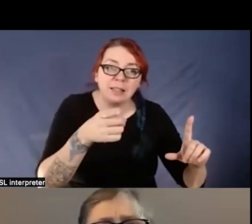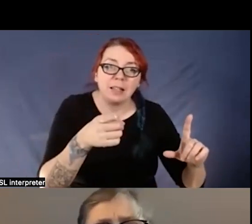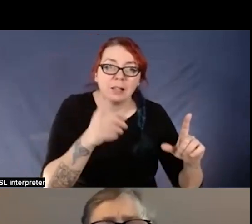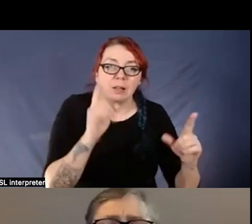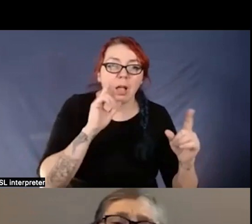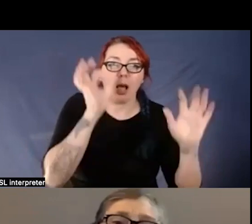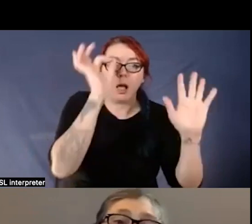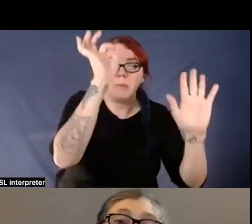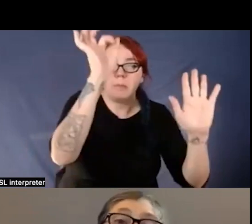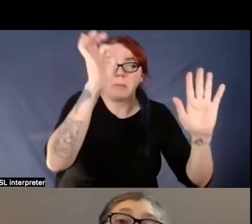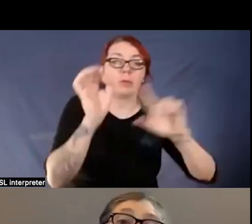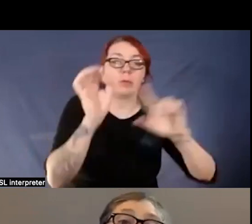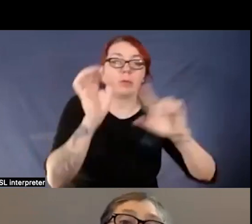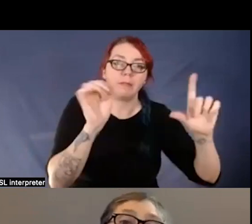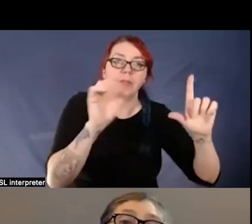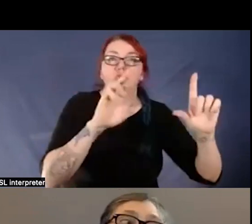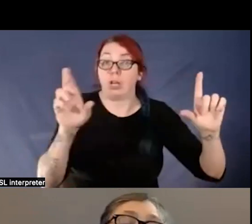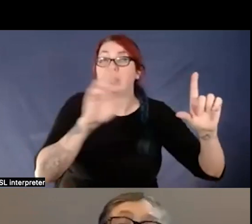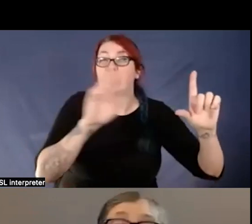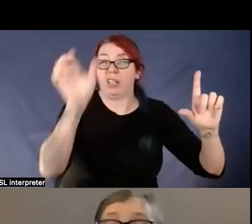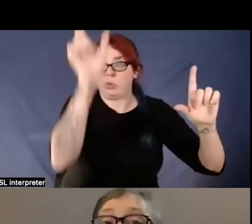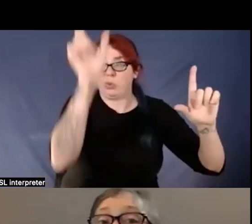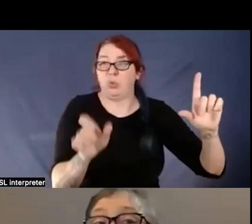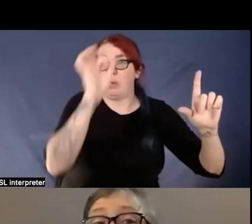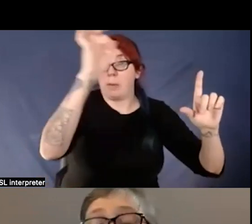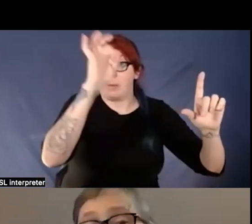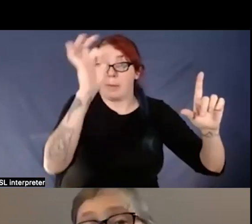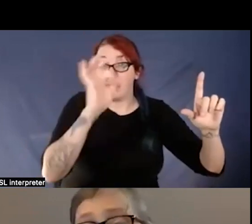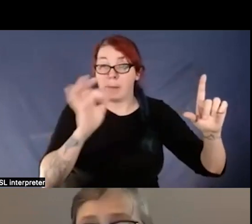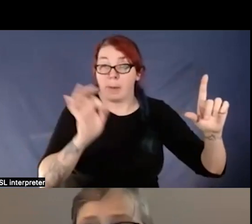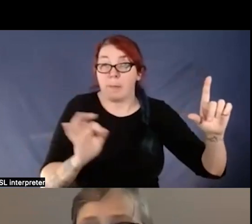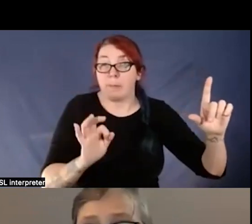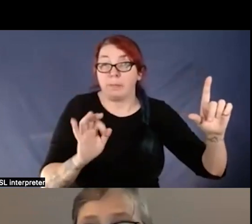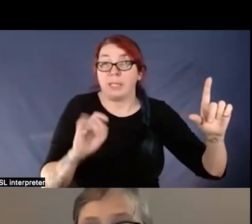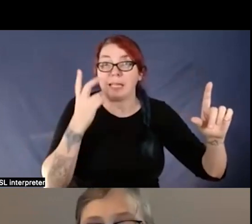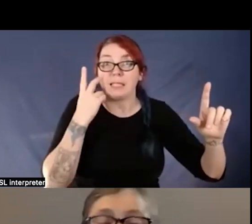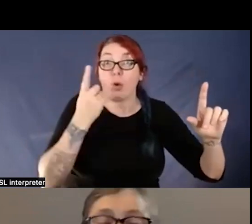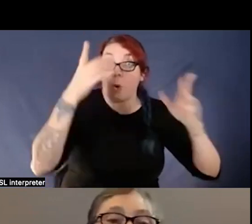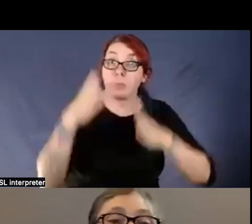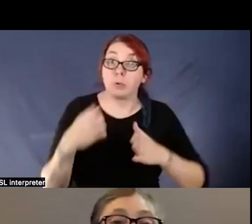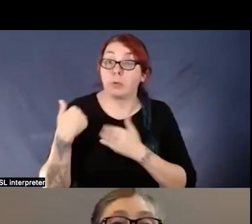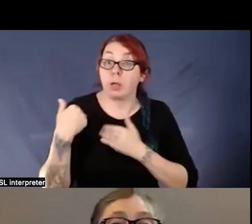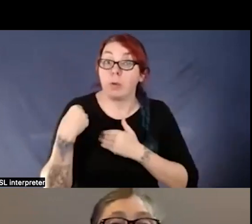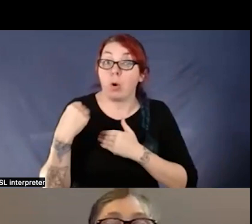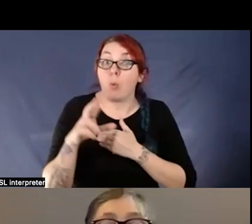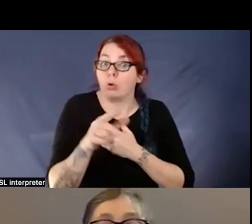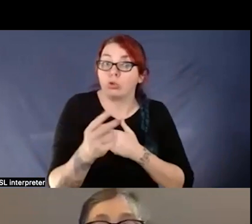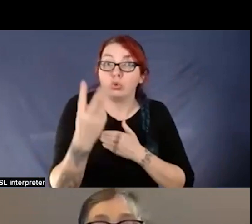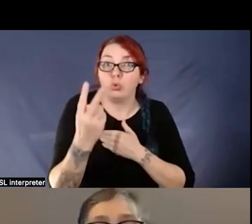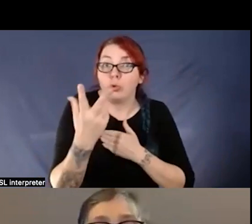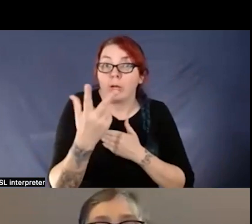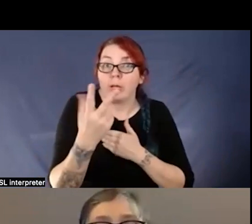different tasks. So people who are just informed that something is being done. So it takes it away